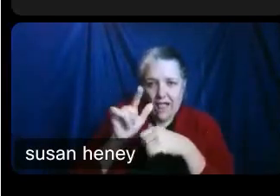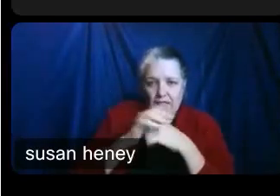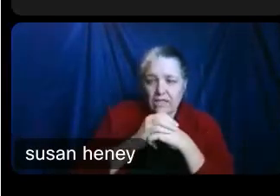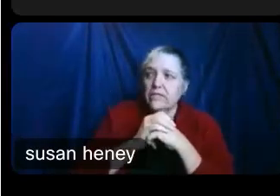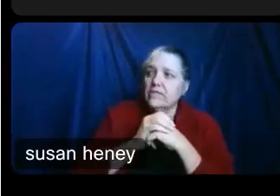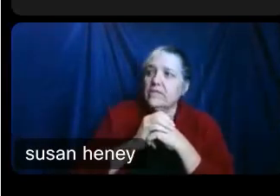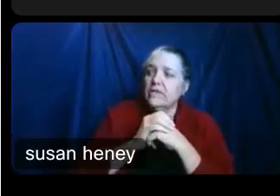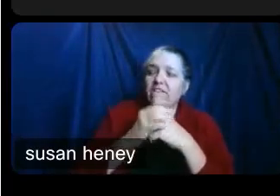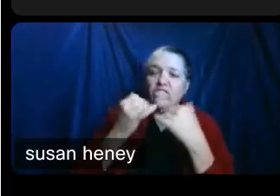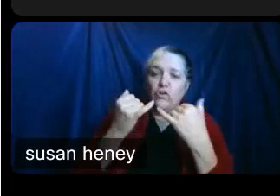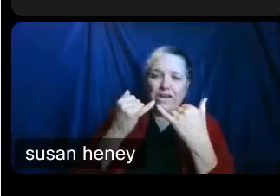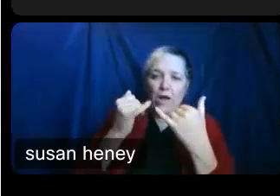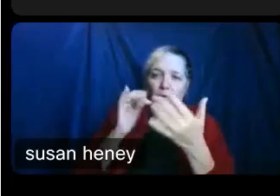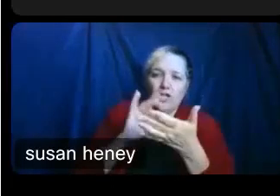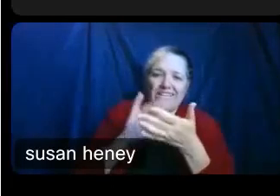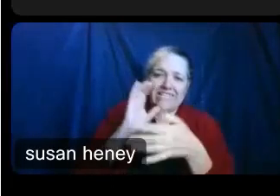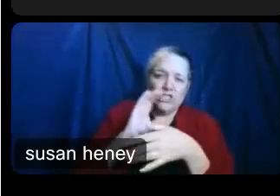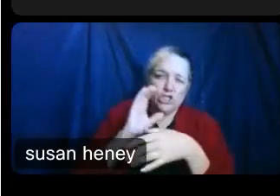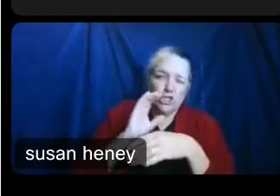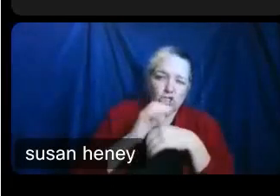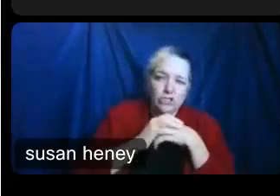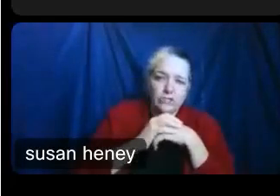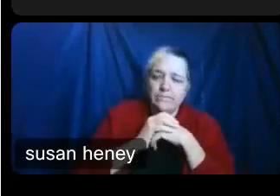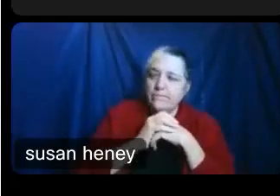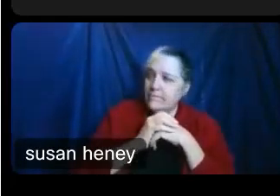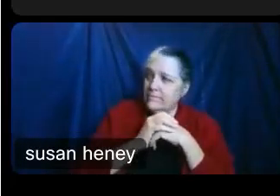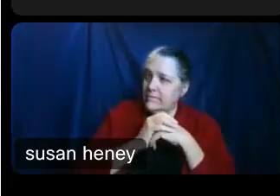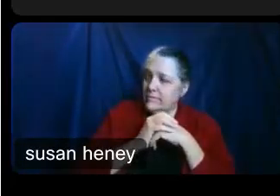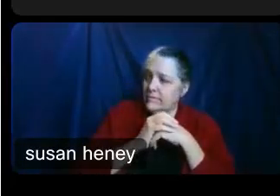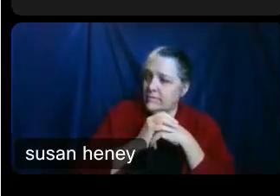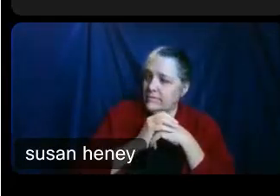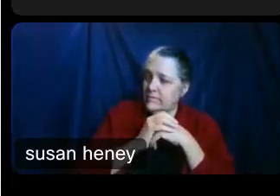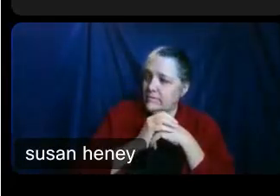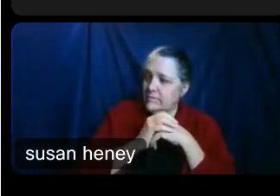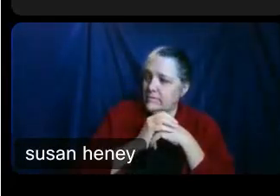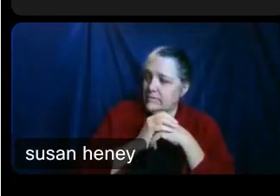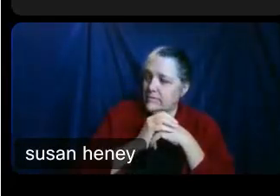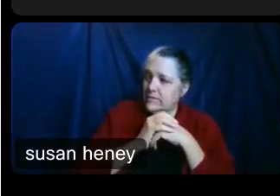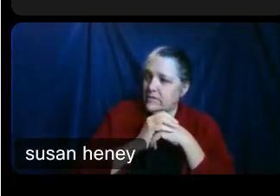going to click on the search just for the sake of time. So, we are going to select the